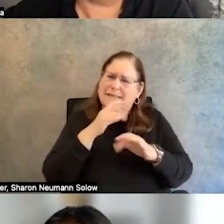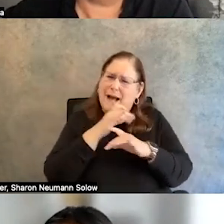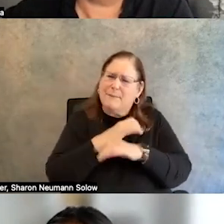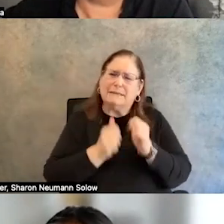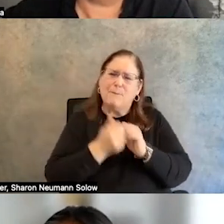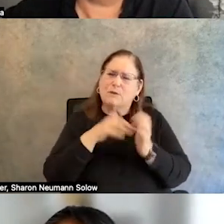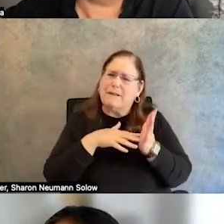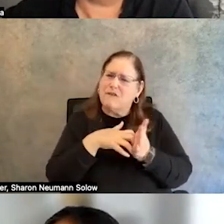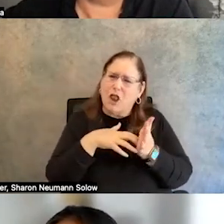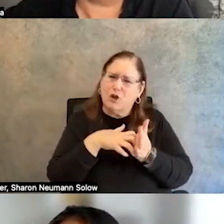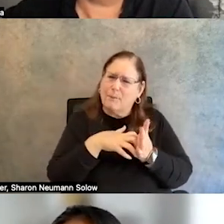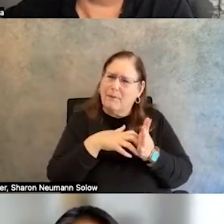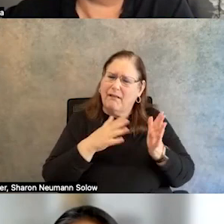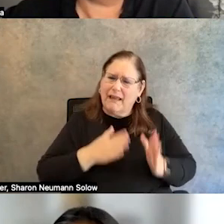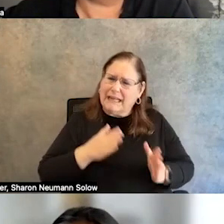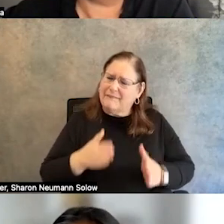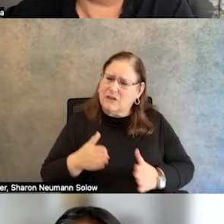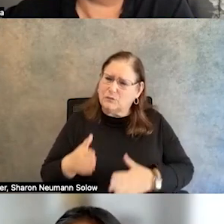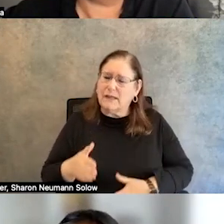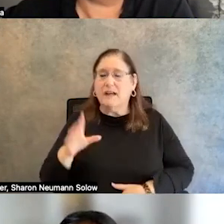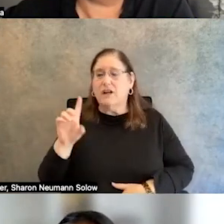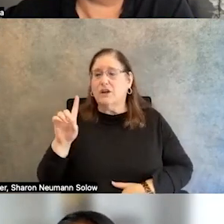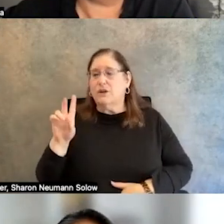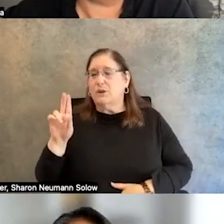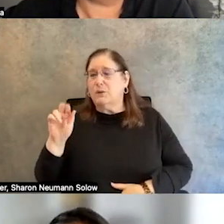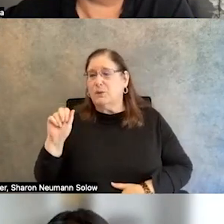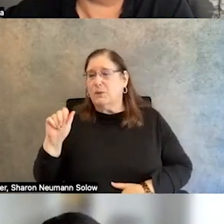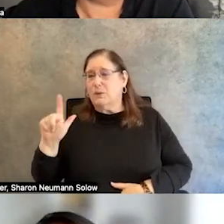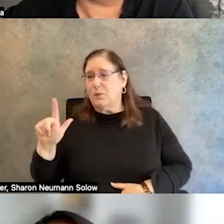and dual eligibles are often right in that mix,